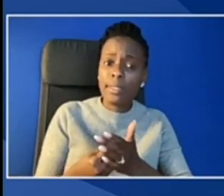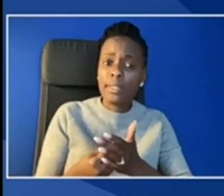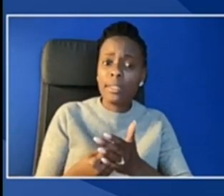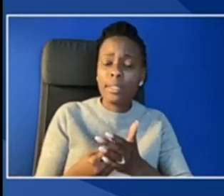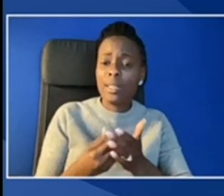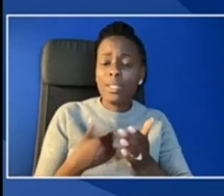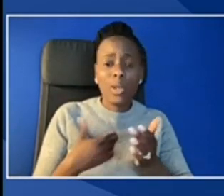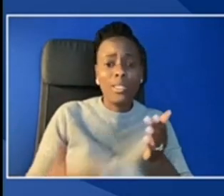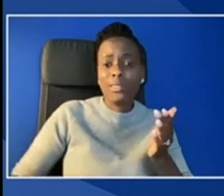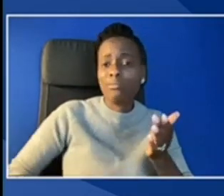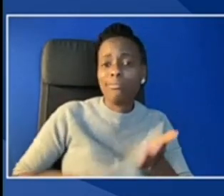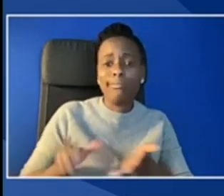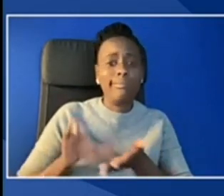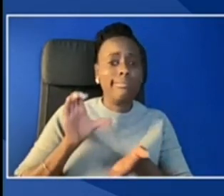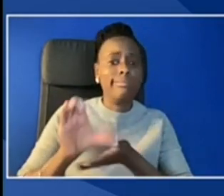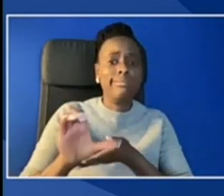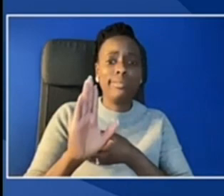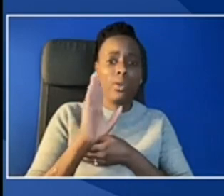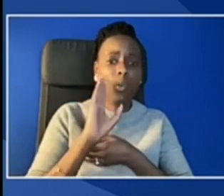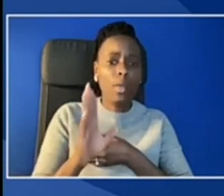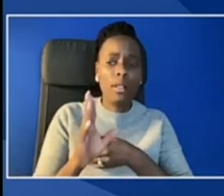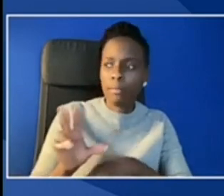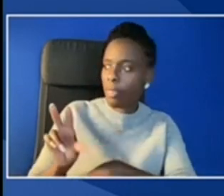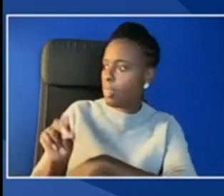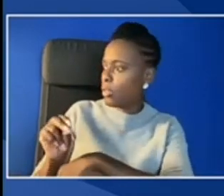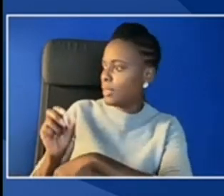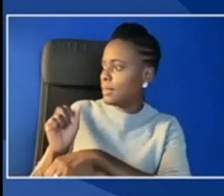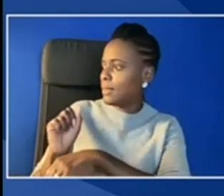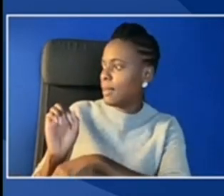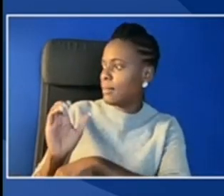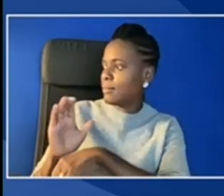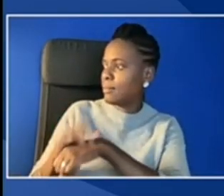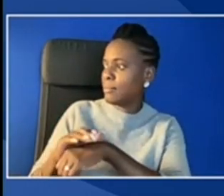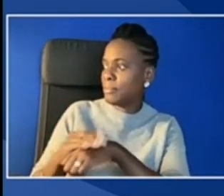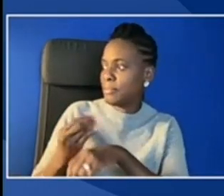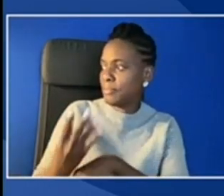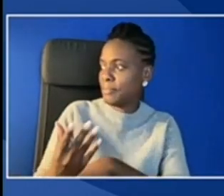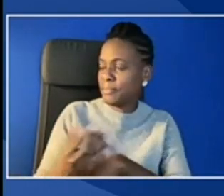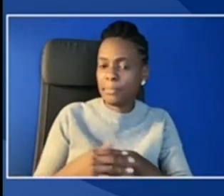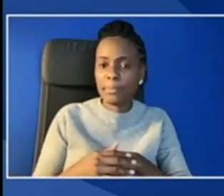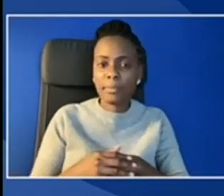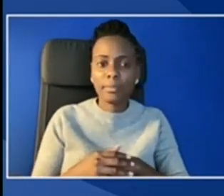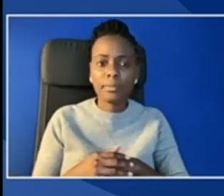[30 seconds] This is just completely